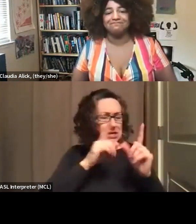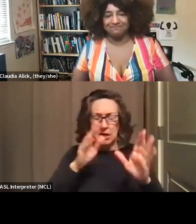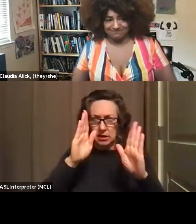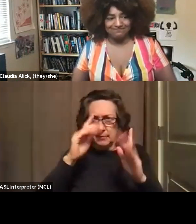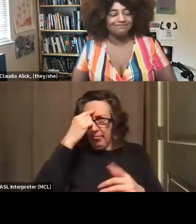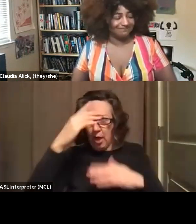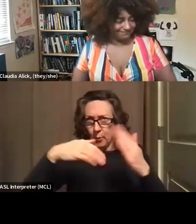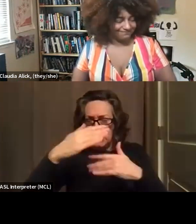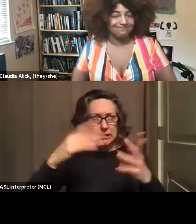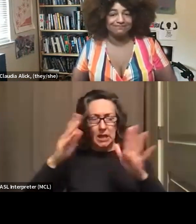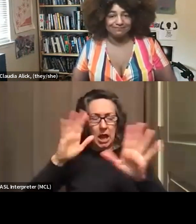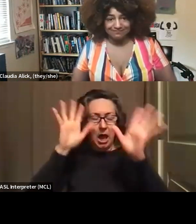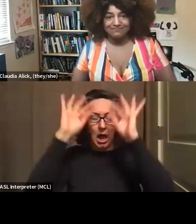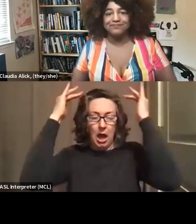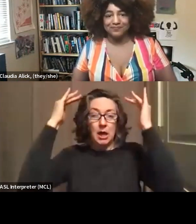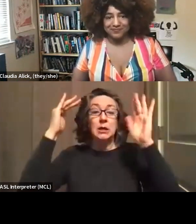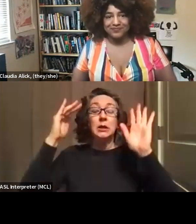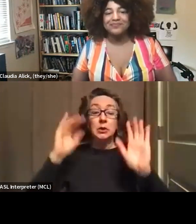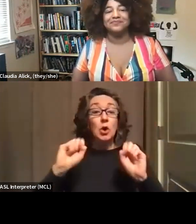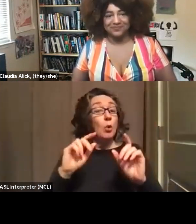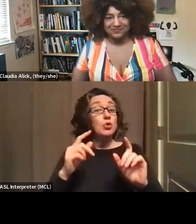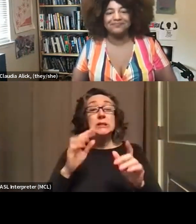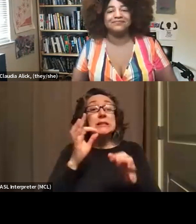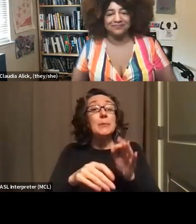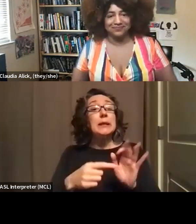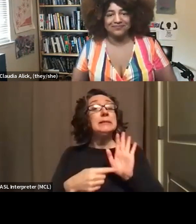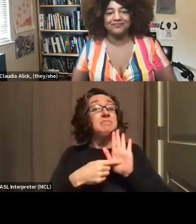And so like, for me, it's naming it.